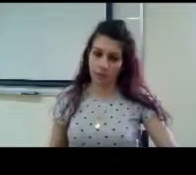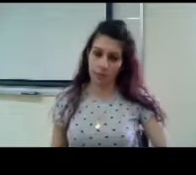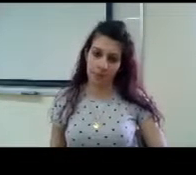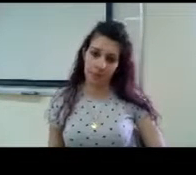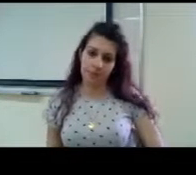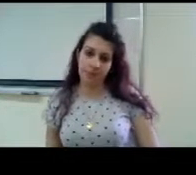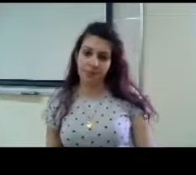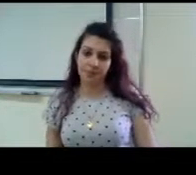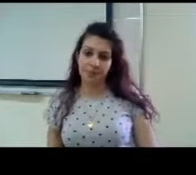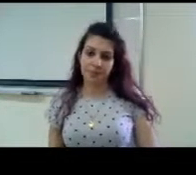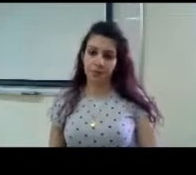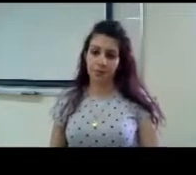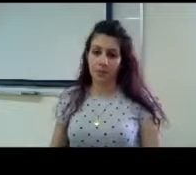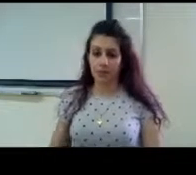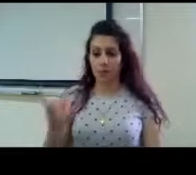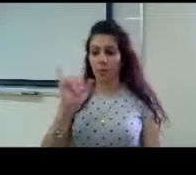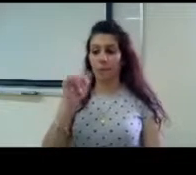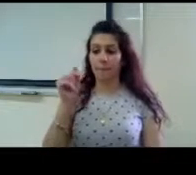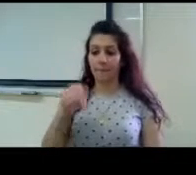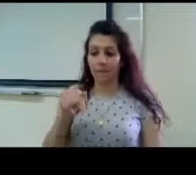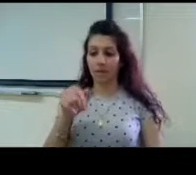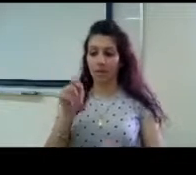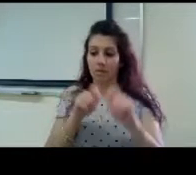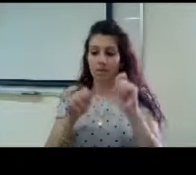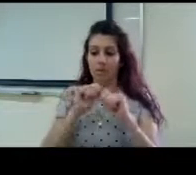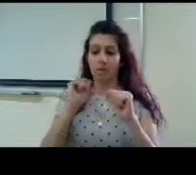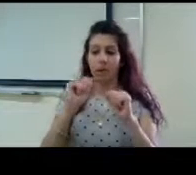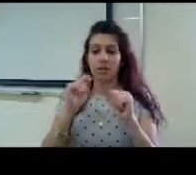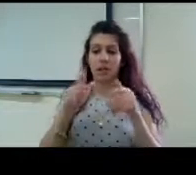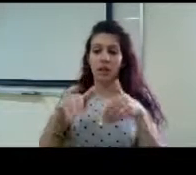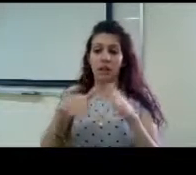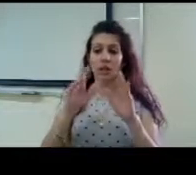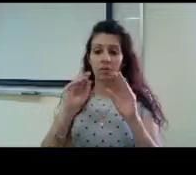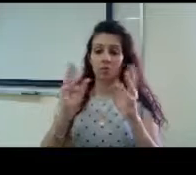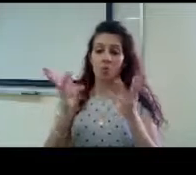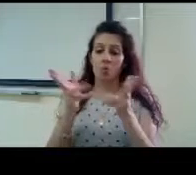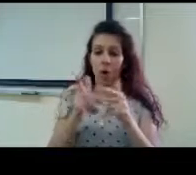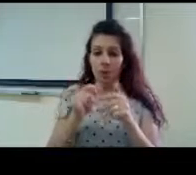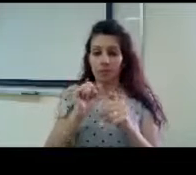to take supplemental content from our library and align it to national